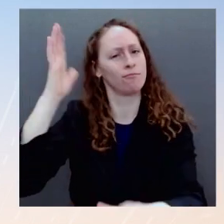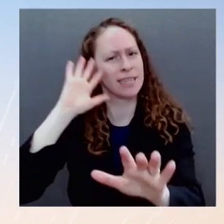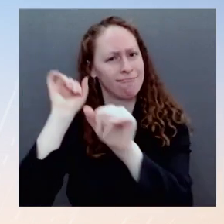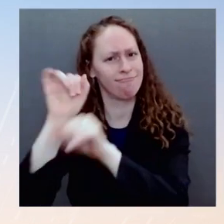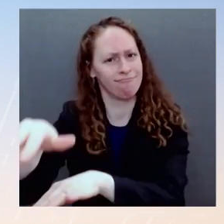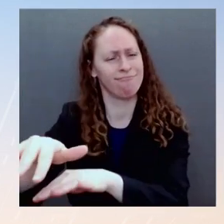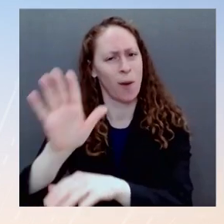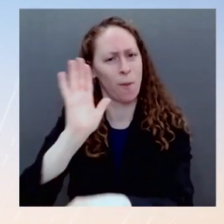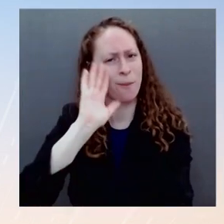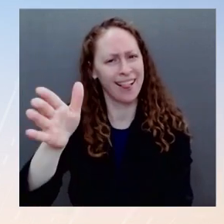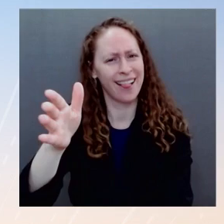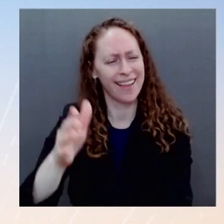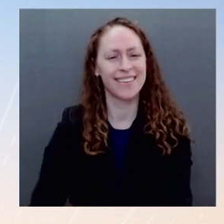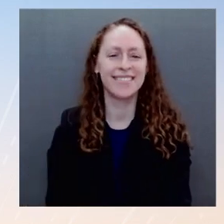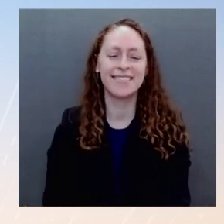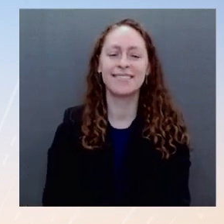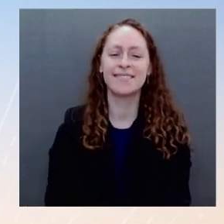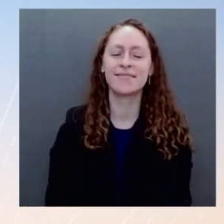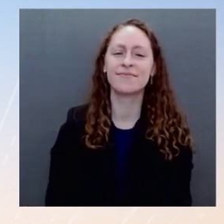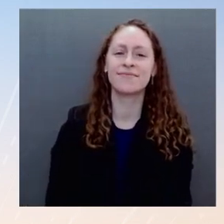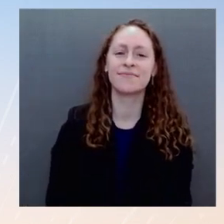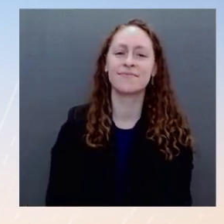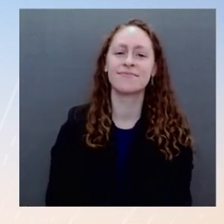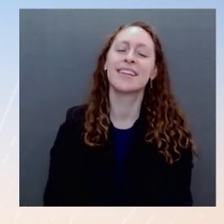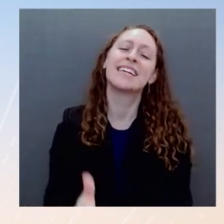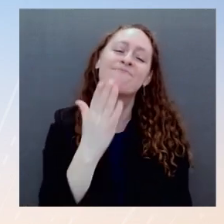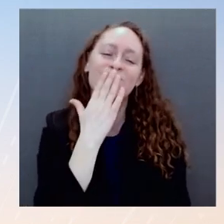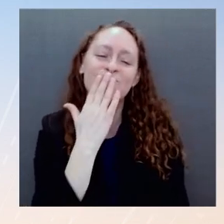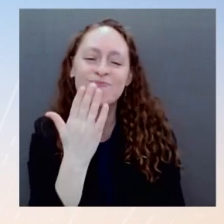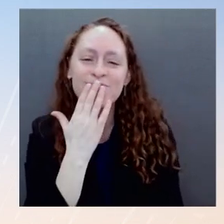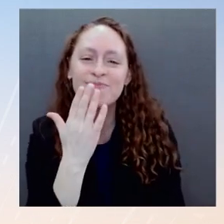Administrator Criswell: Thank you, Jen. Ms. Psaki: You're always welcome and invited. Administrator Criswell: Thank you. Thank you, everyone.